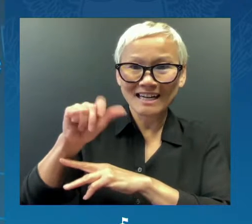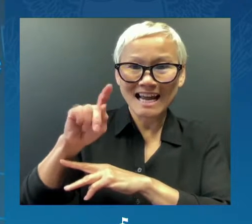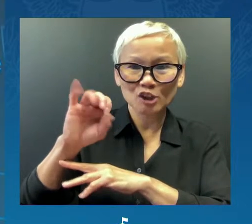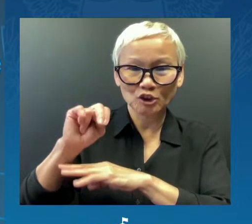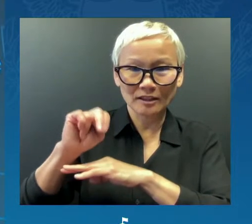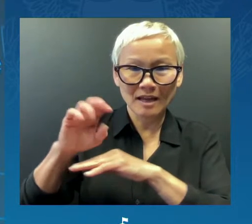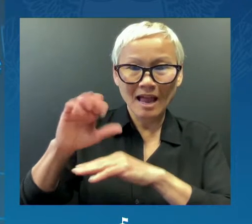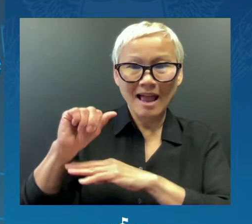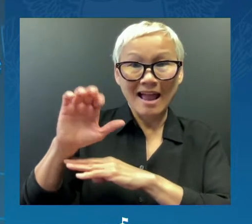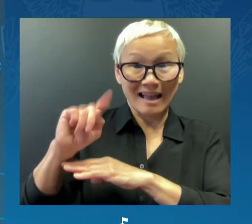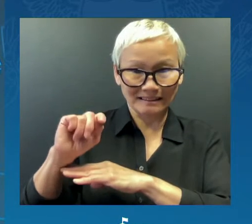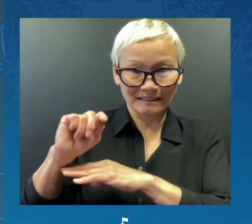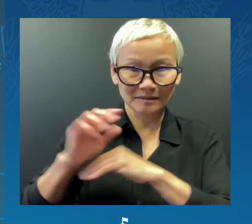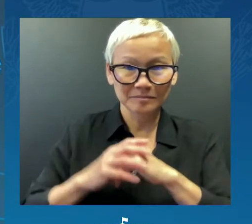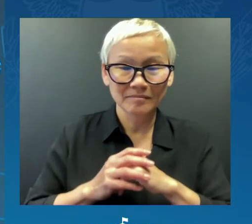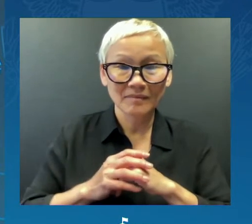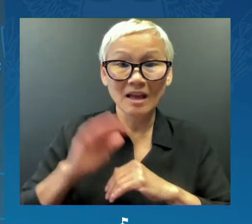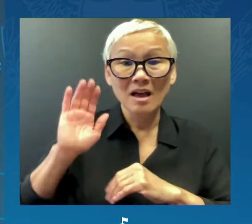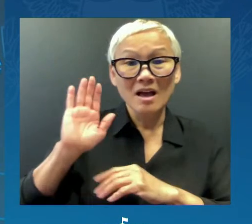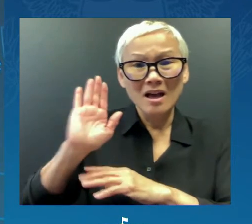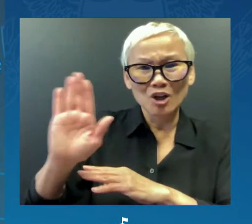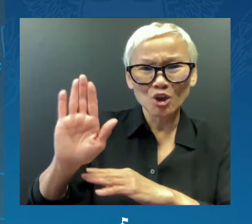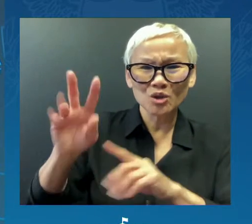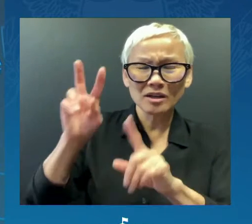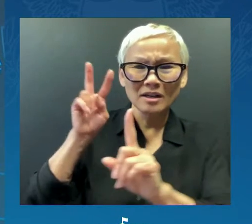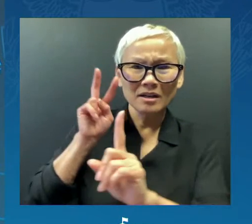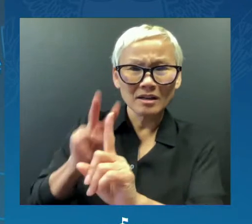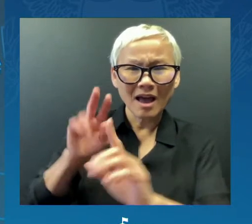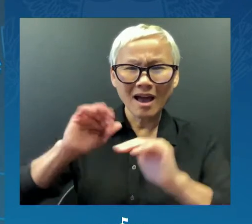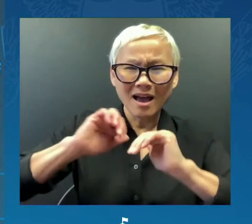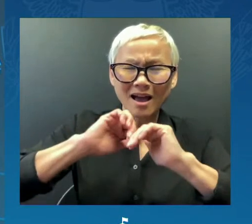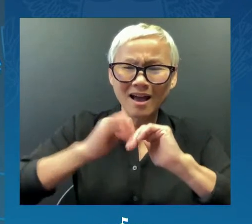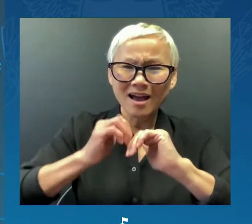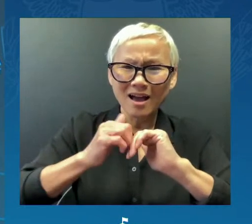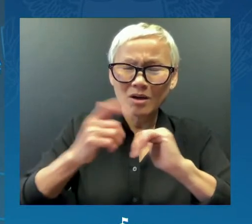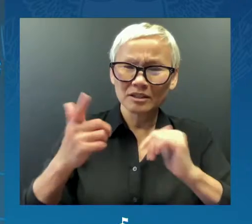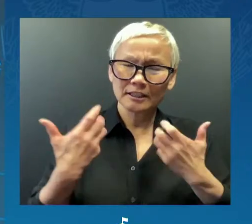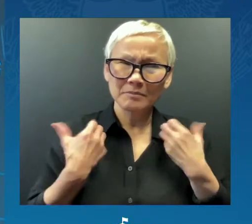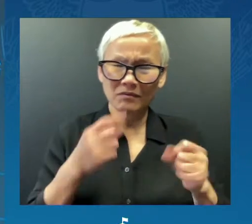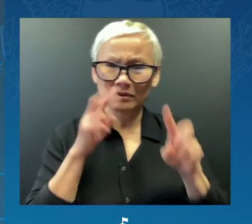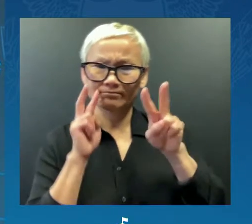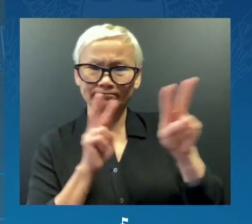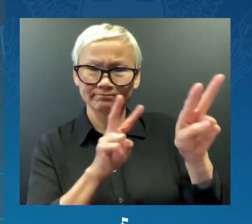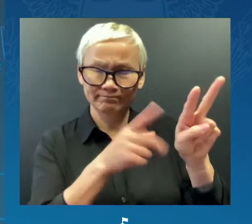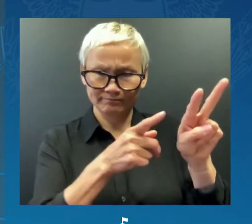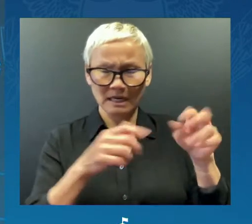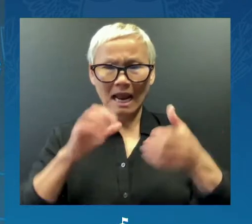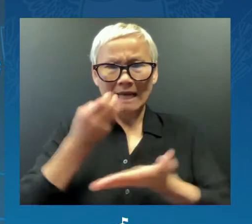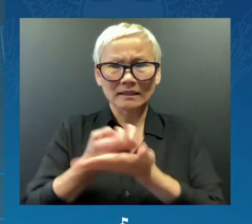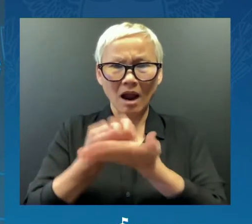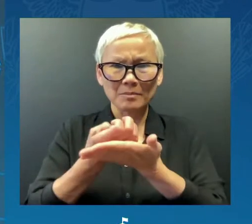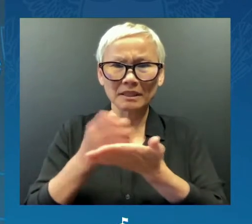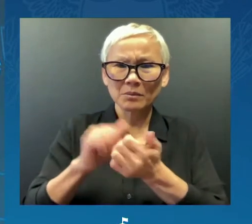about strengthening economic relationships in Africa and around the world, you have been an extraordinary leader.